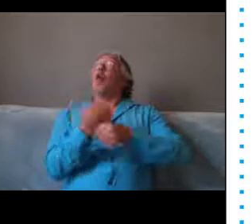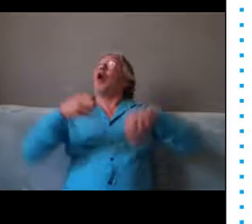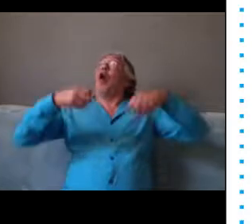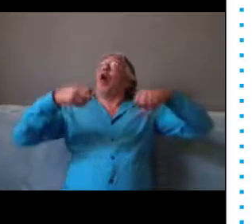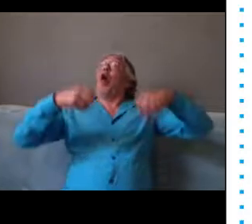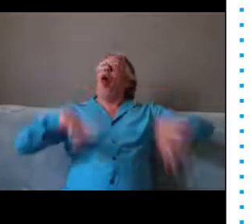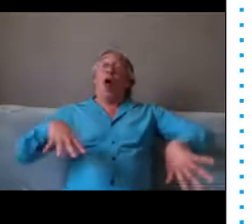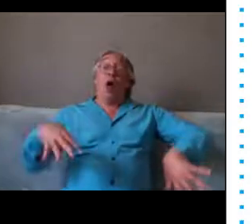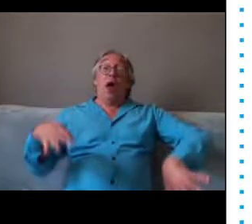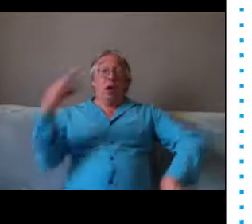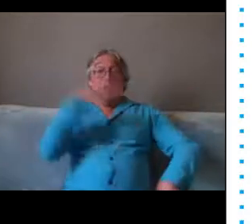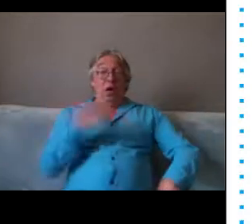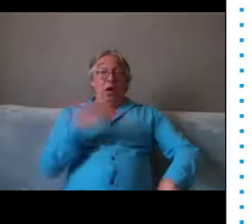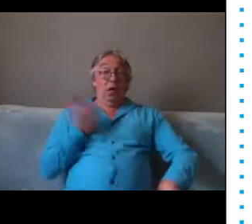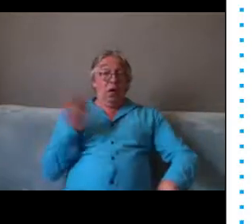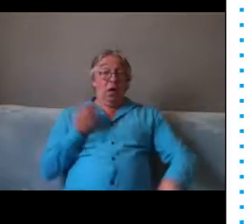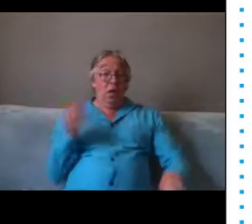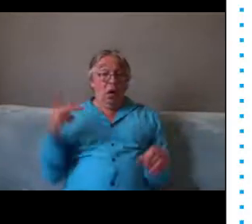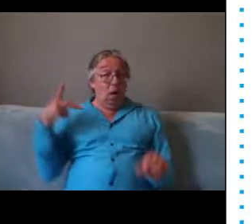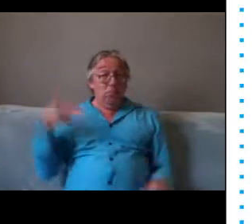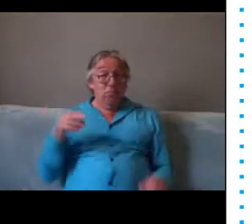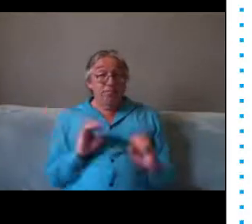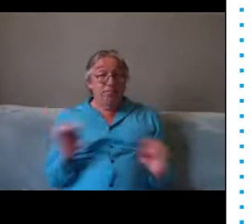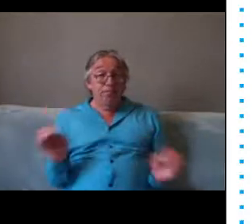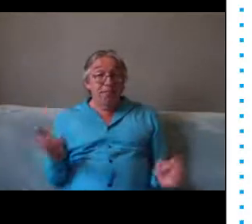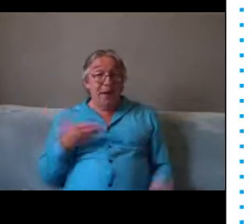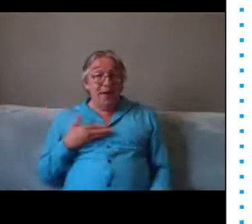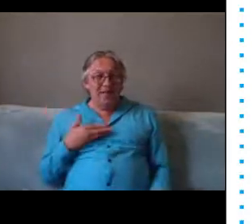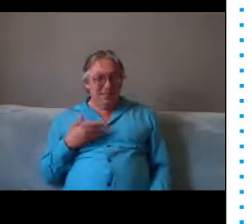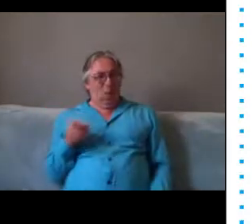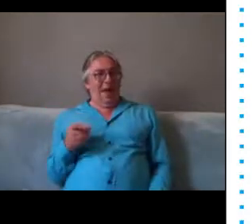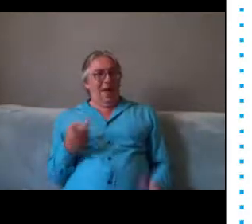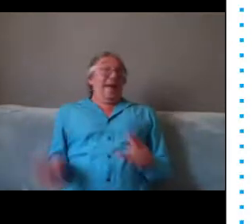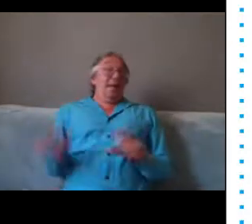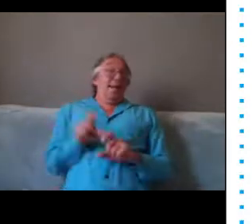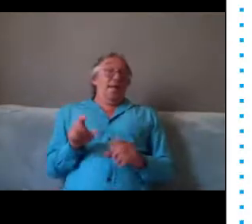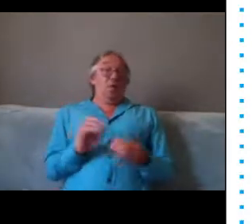That's a testimony from a students who answered the survey.